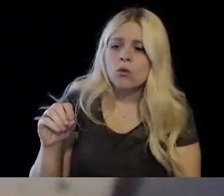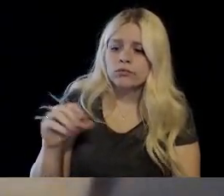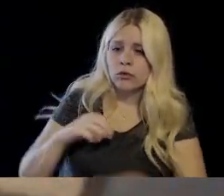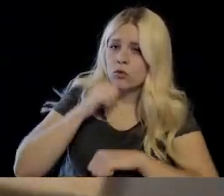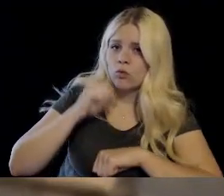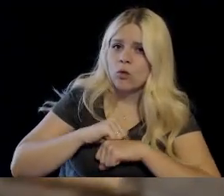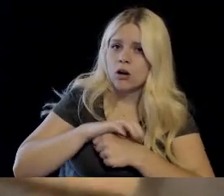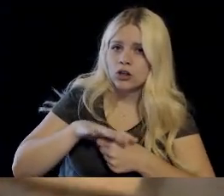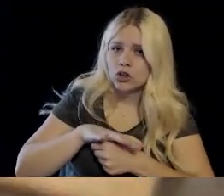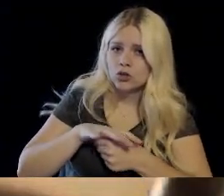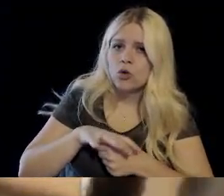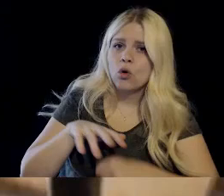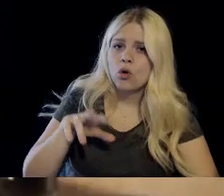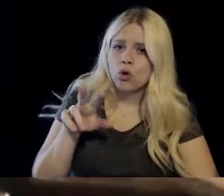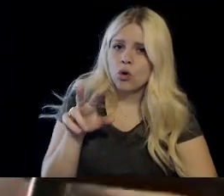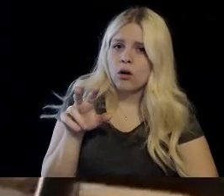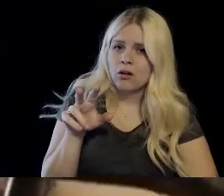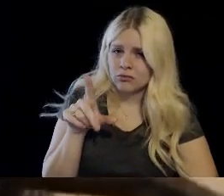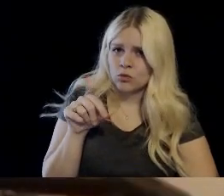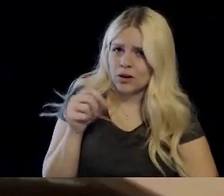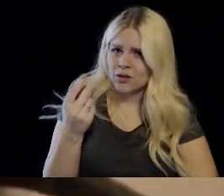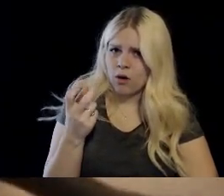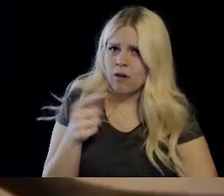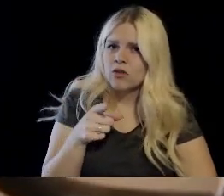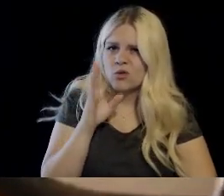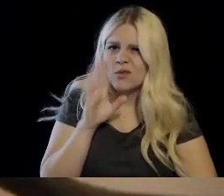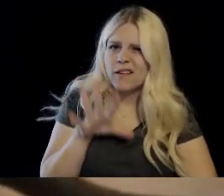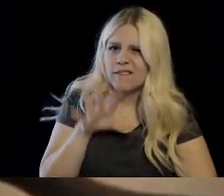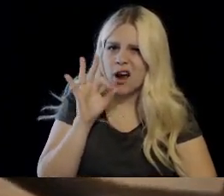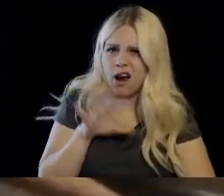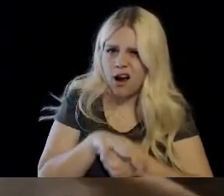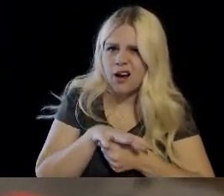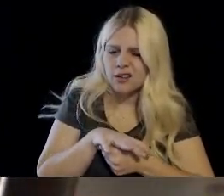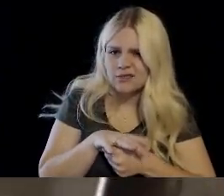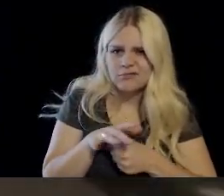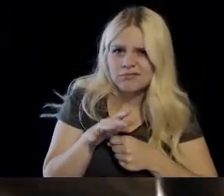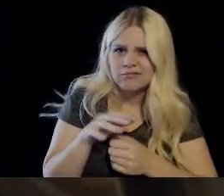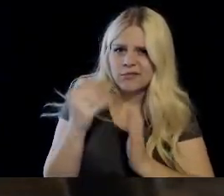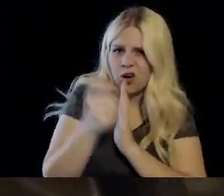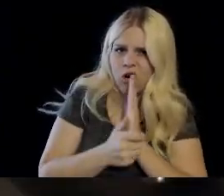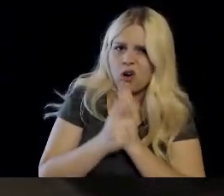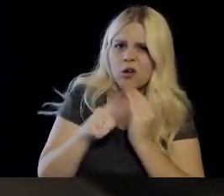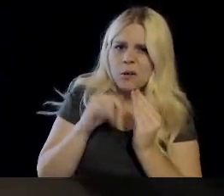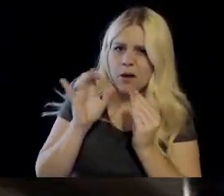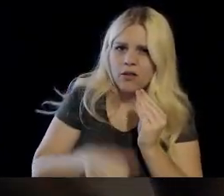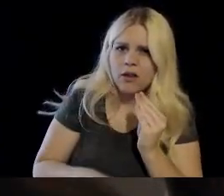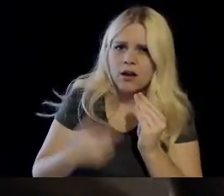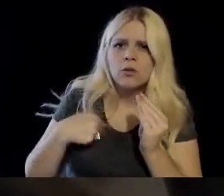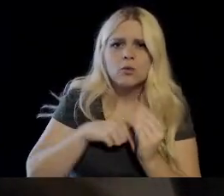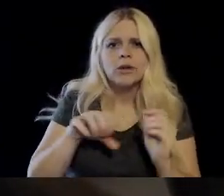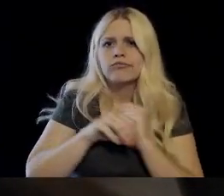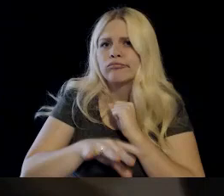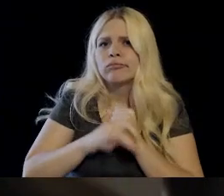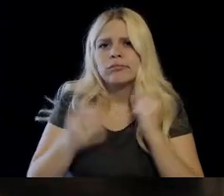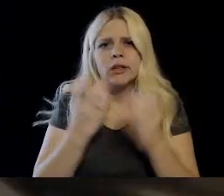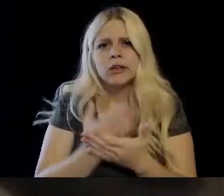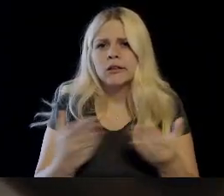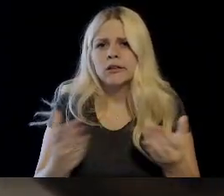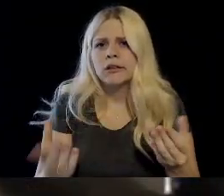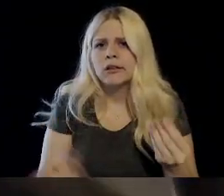2012, when we opened the exhibit. We did a lot of media about their rescue. At that time.